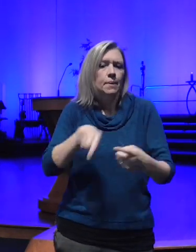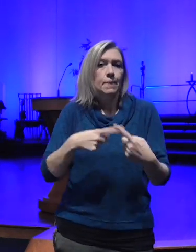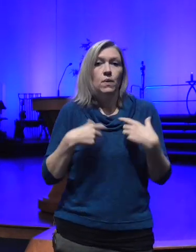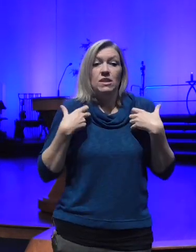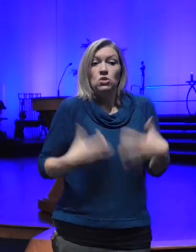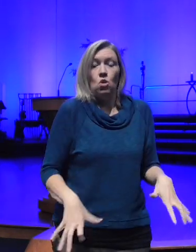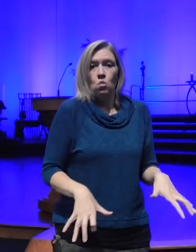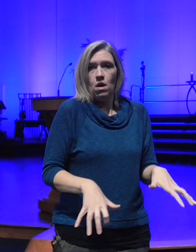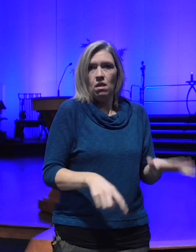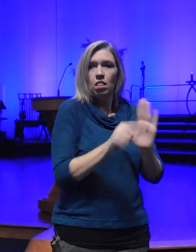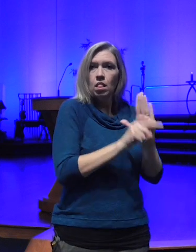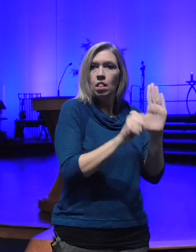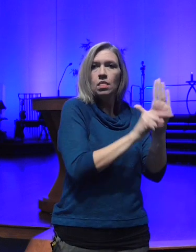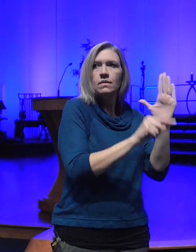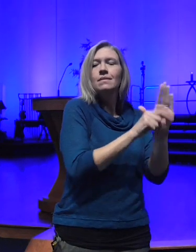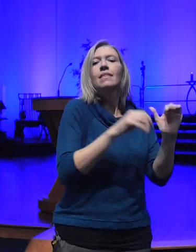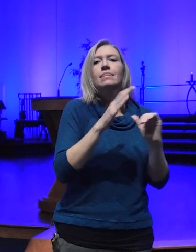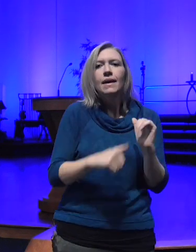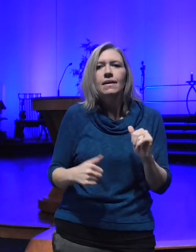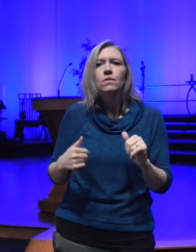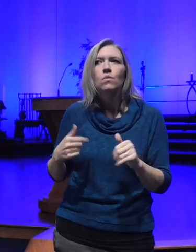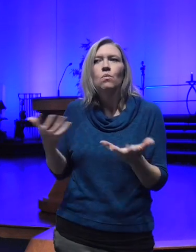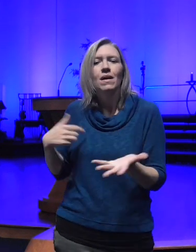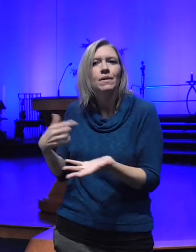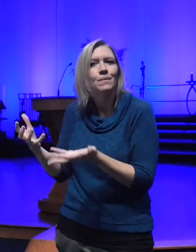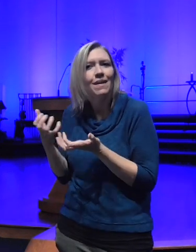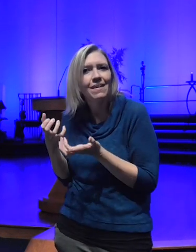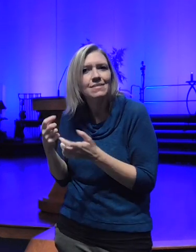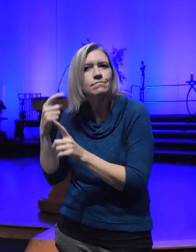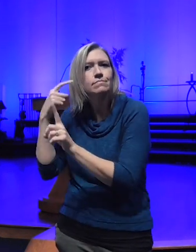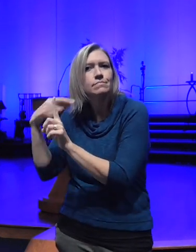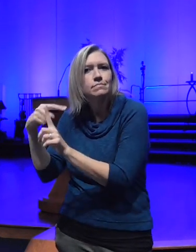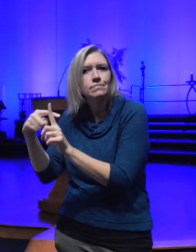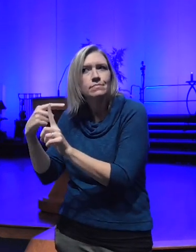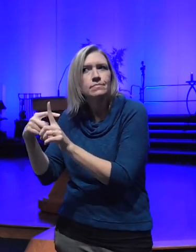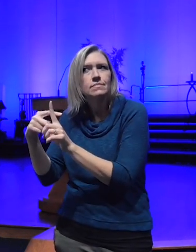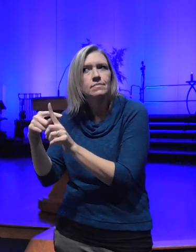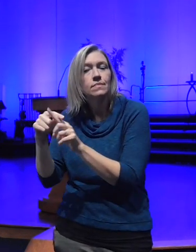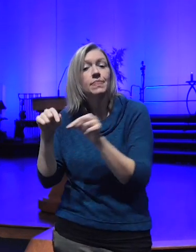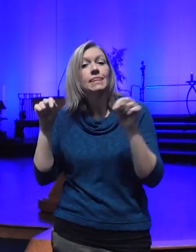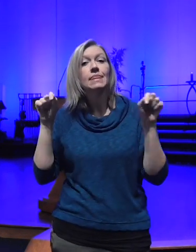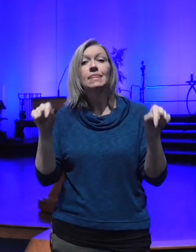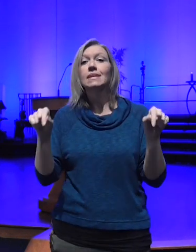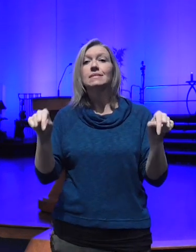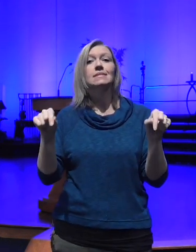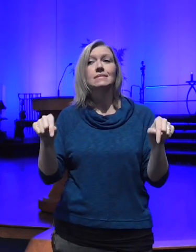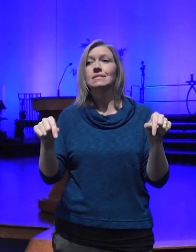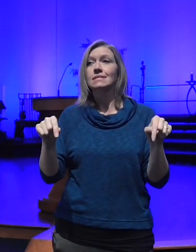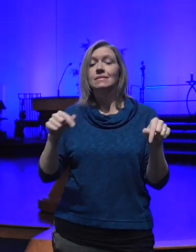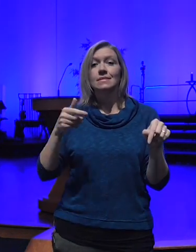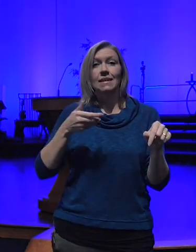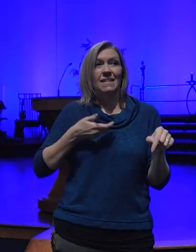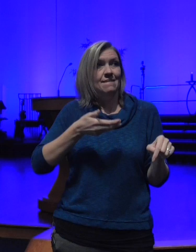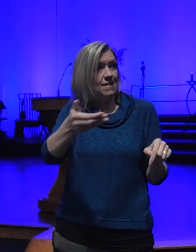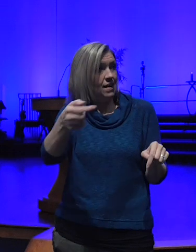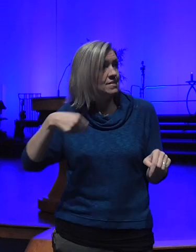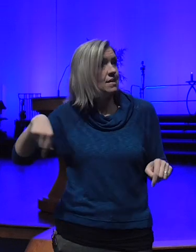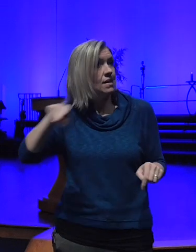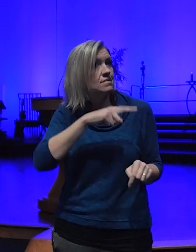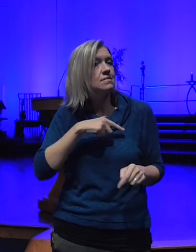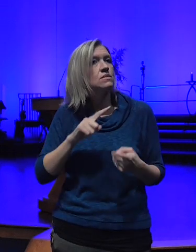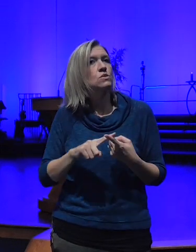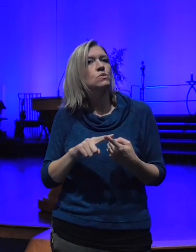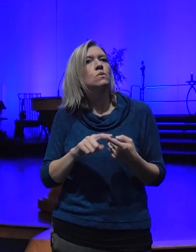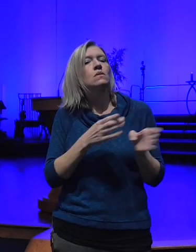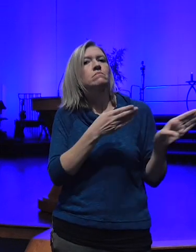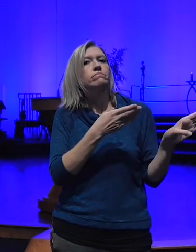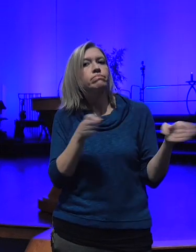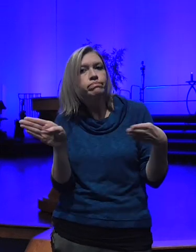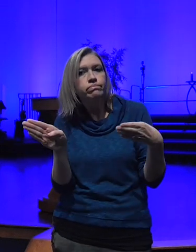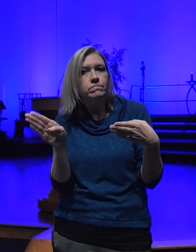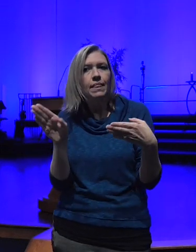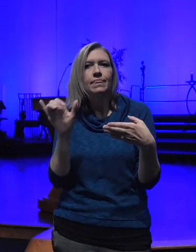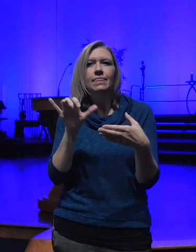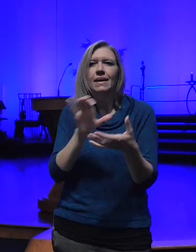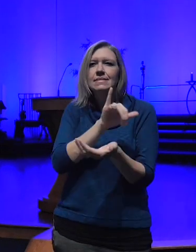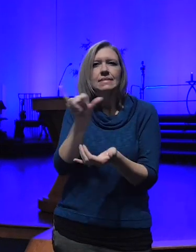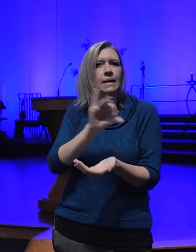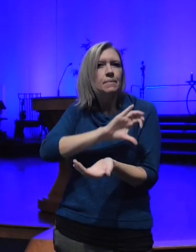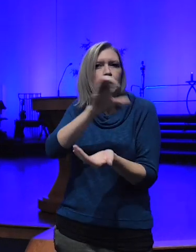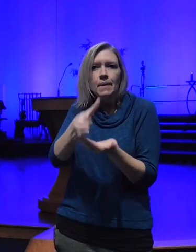than what we do want this invites us to put as much passion through the activity of transmutation